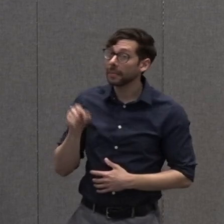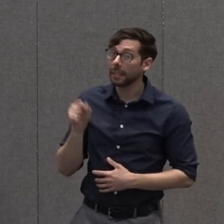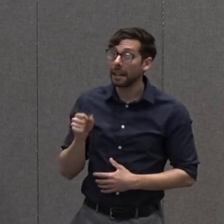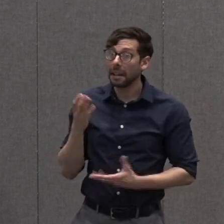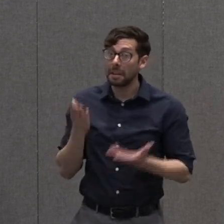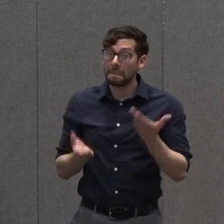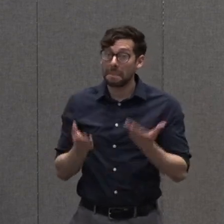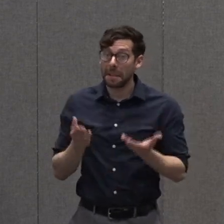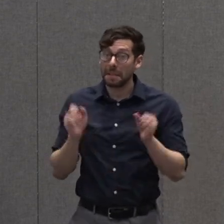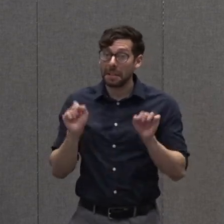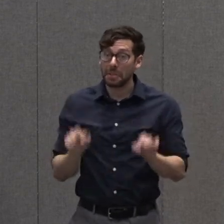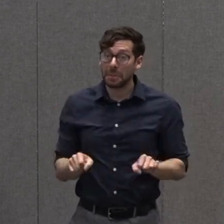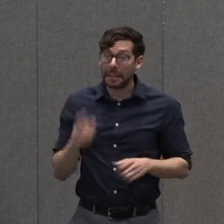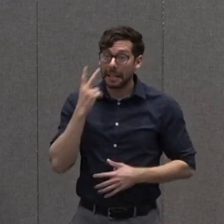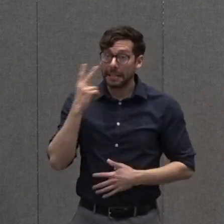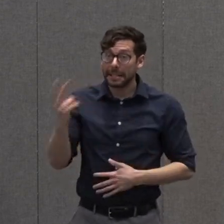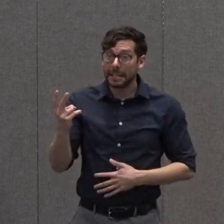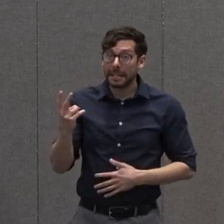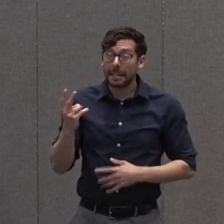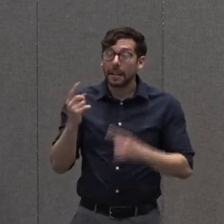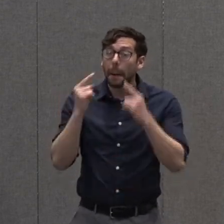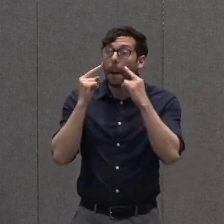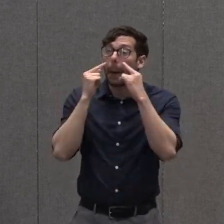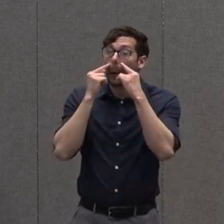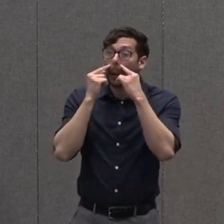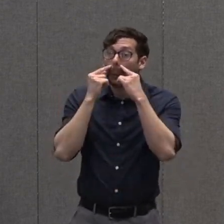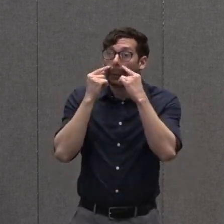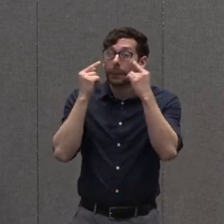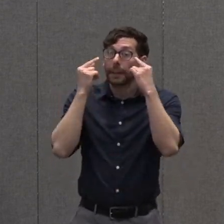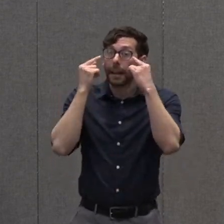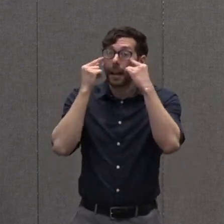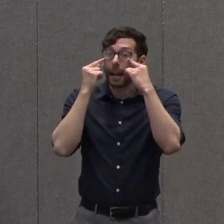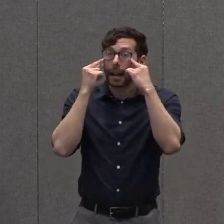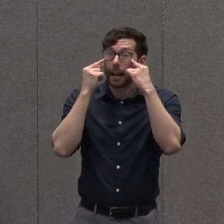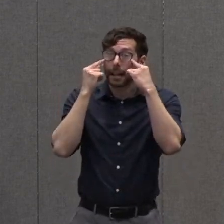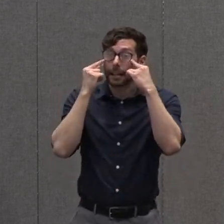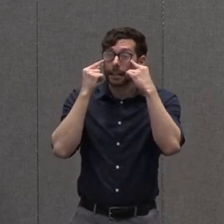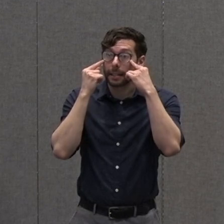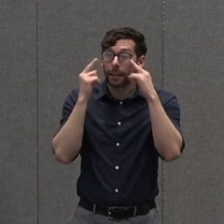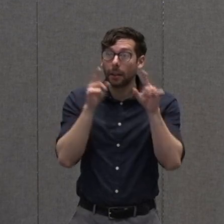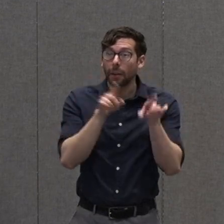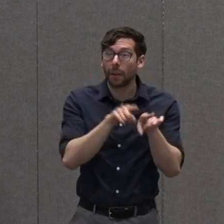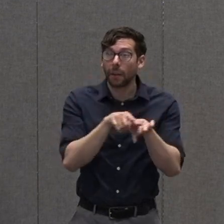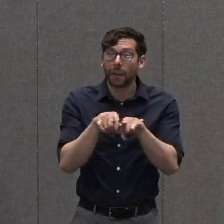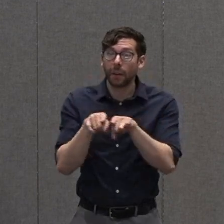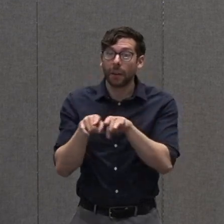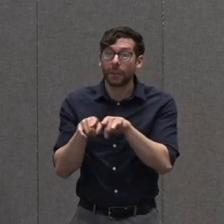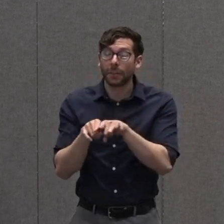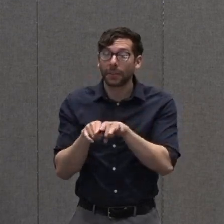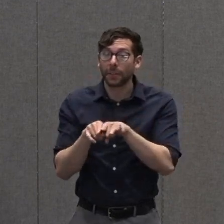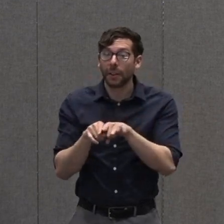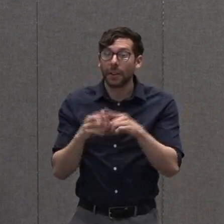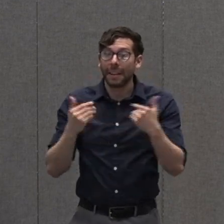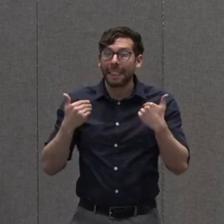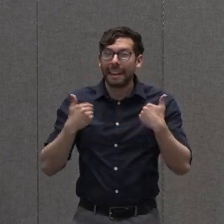are not only the nostrils, and the eyes, but between the two there's another set of pits